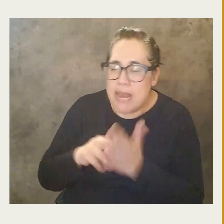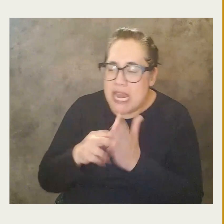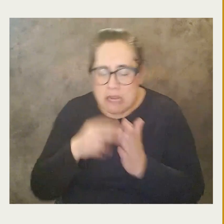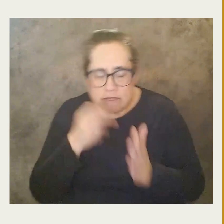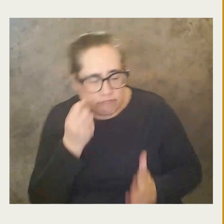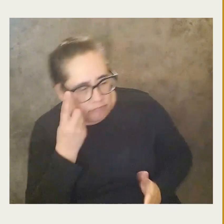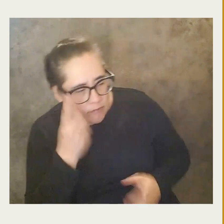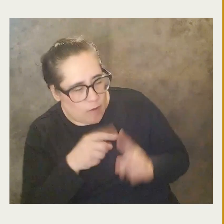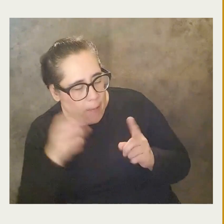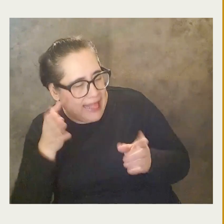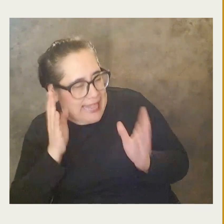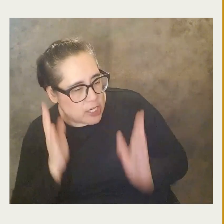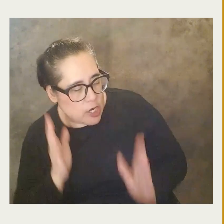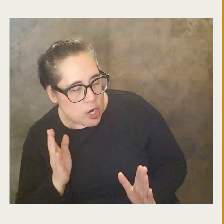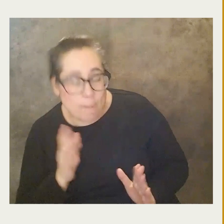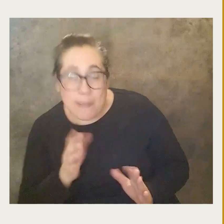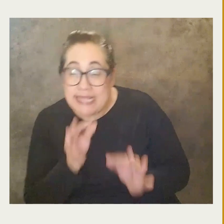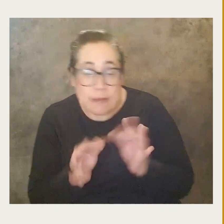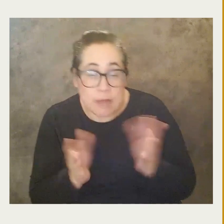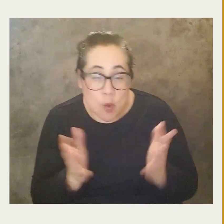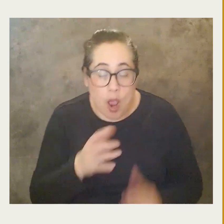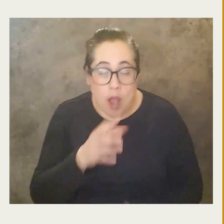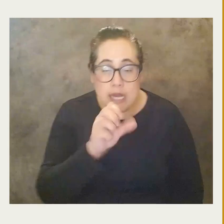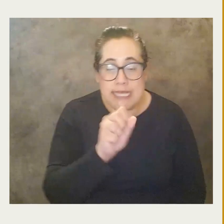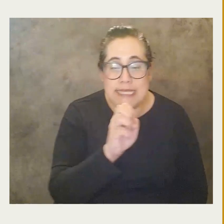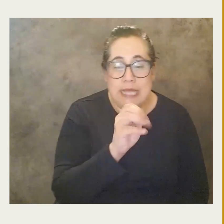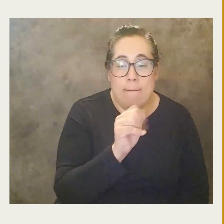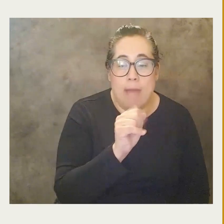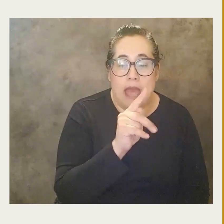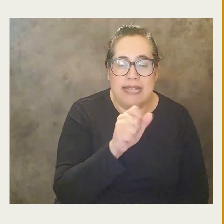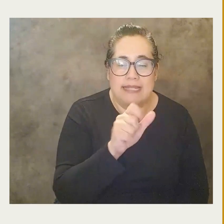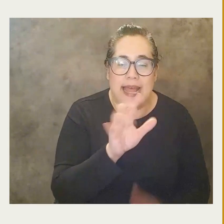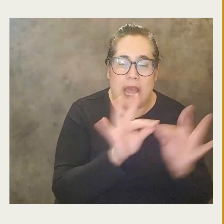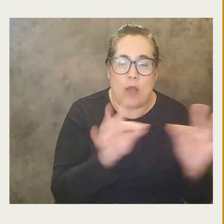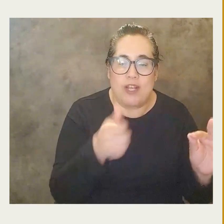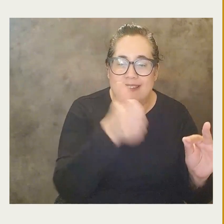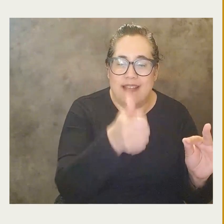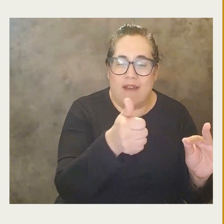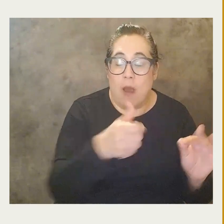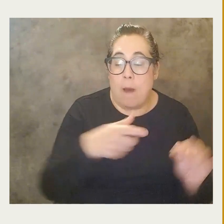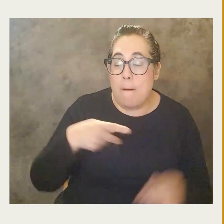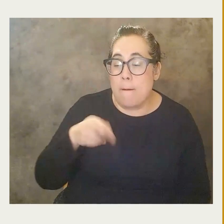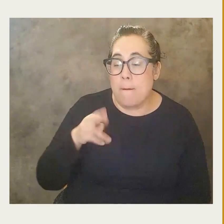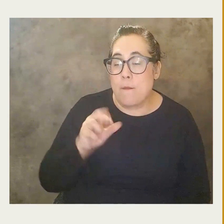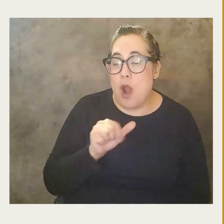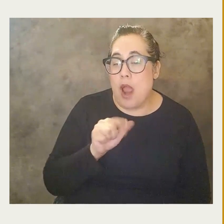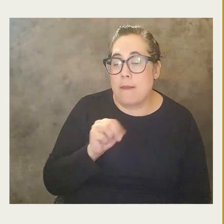Quite simply put, semantics focuses on the ... language itself, while pragmatics focuses on ...